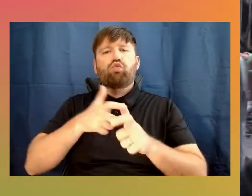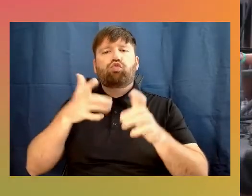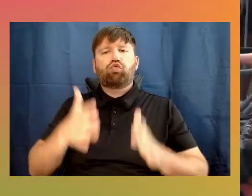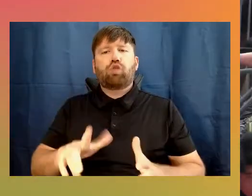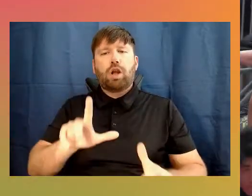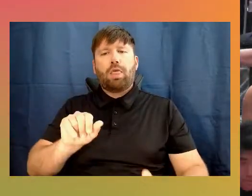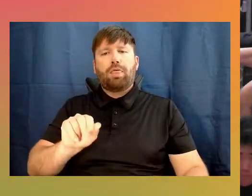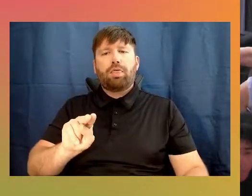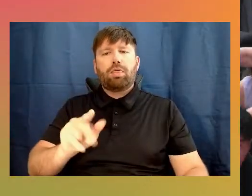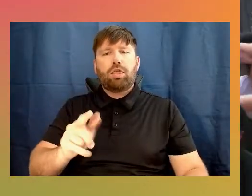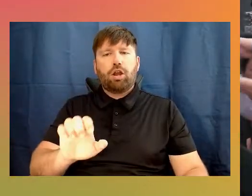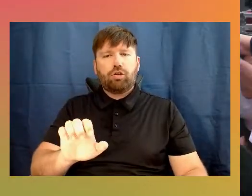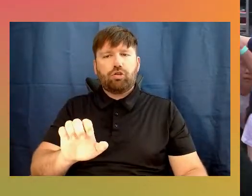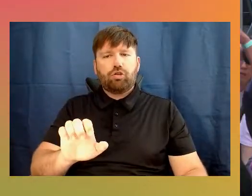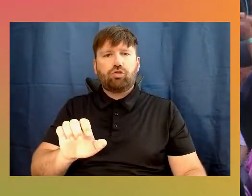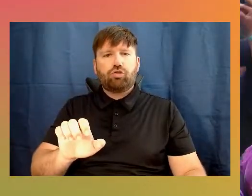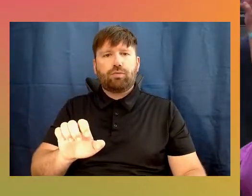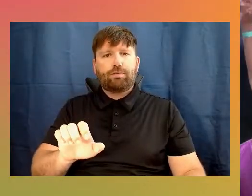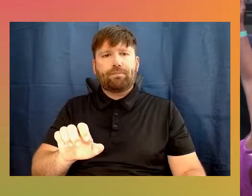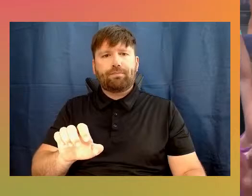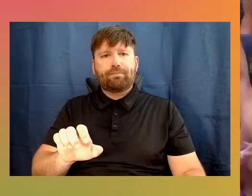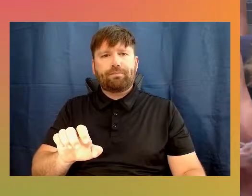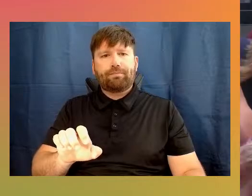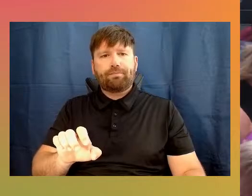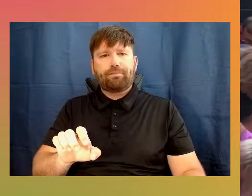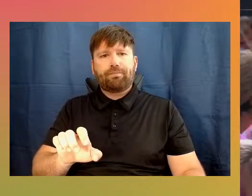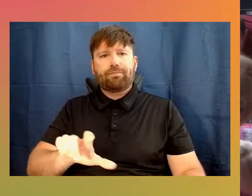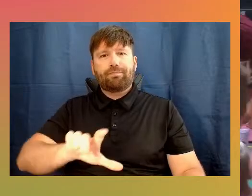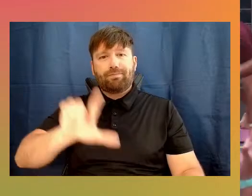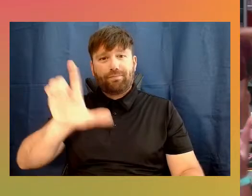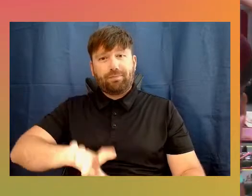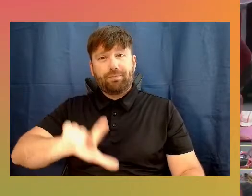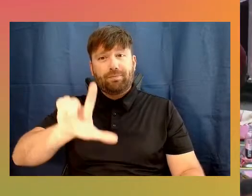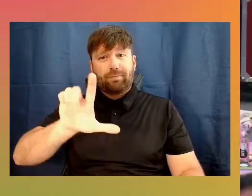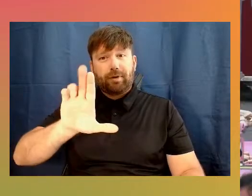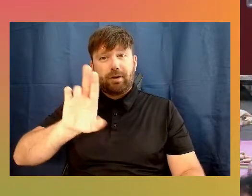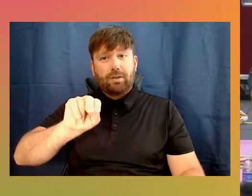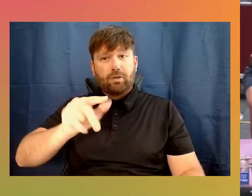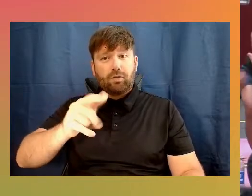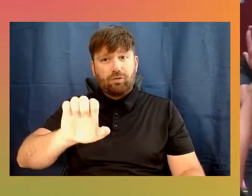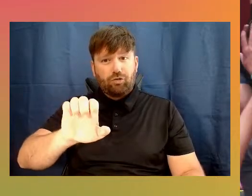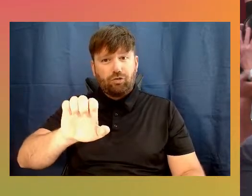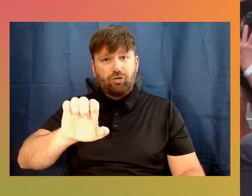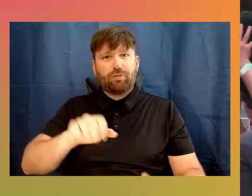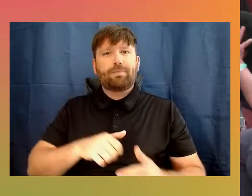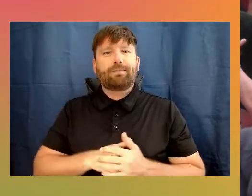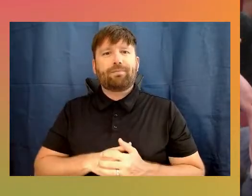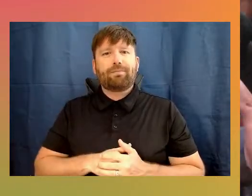THIS TIME TUCK THE TOES, LIFT THE KNEE.